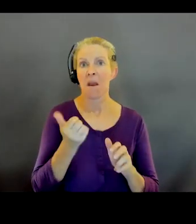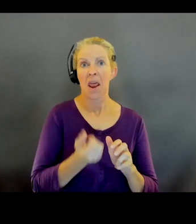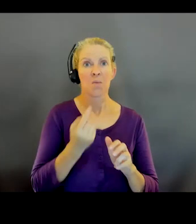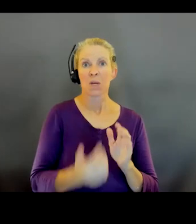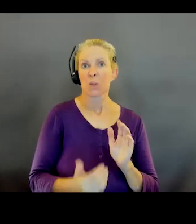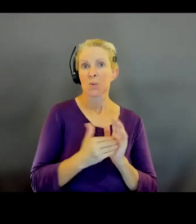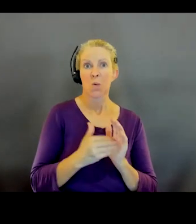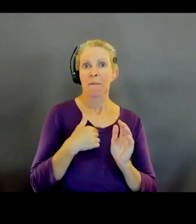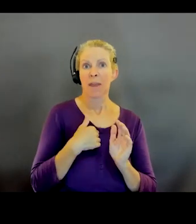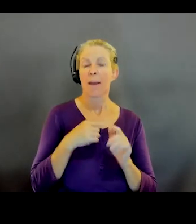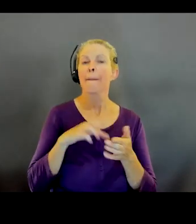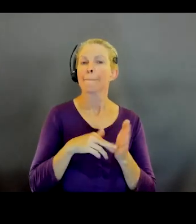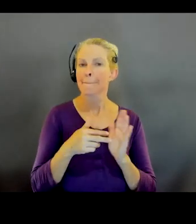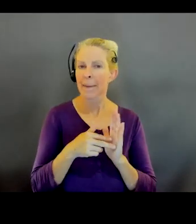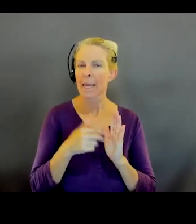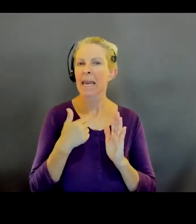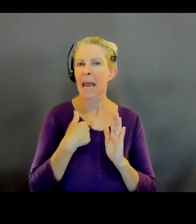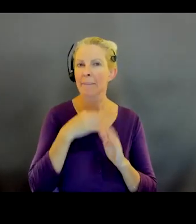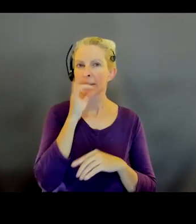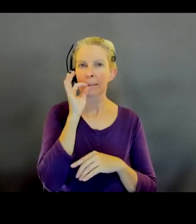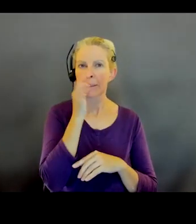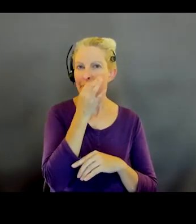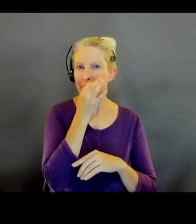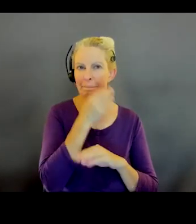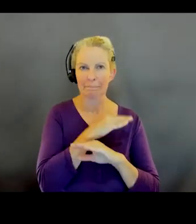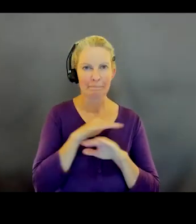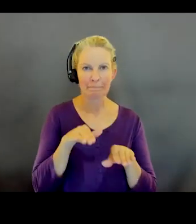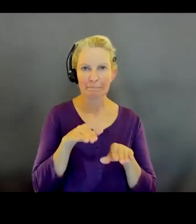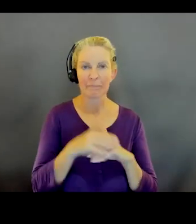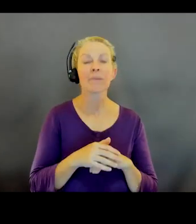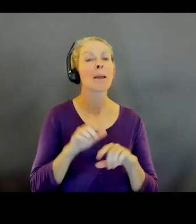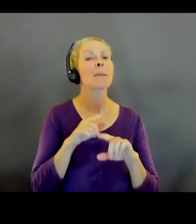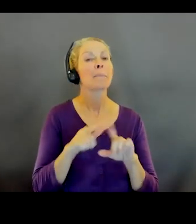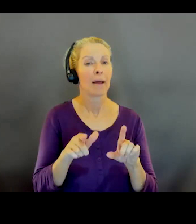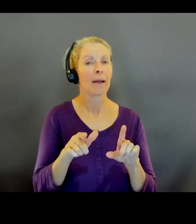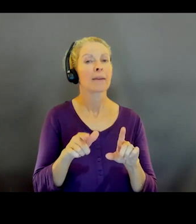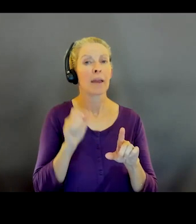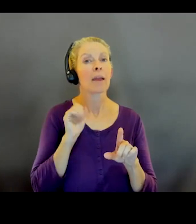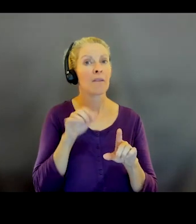I am not going to say too much more, but I will say, if you want to read more about this,